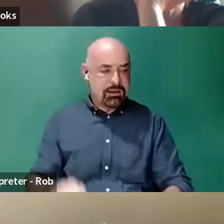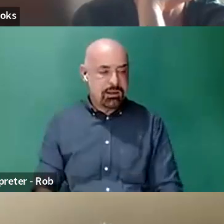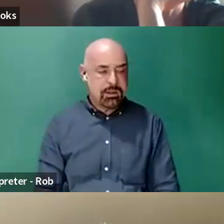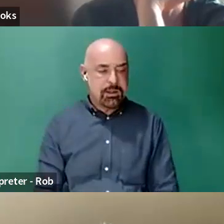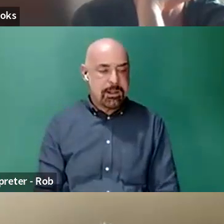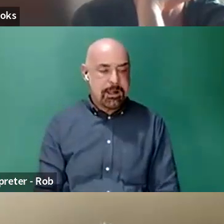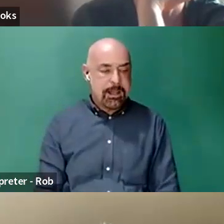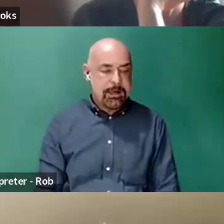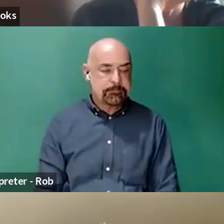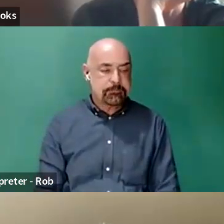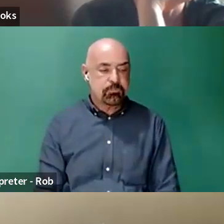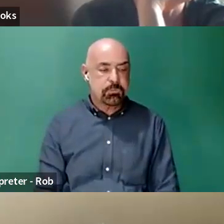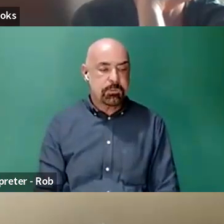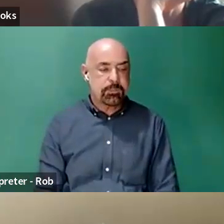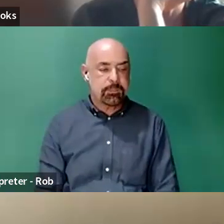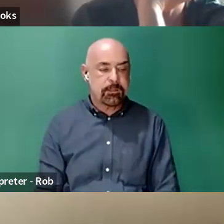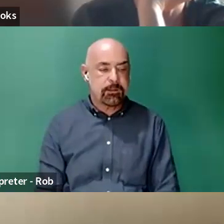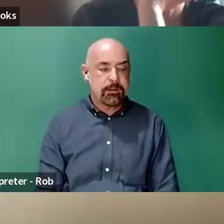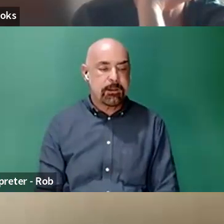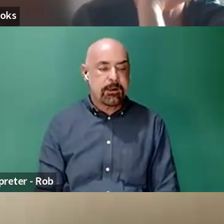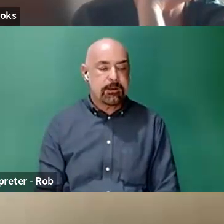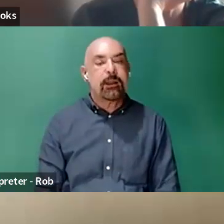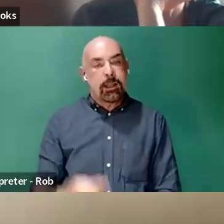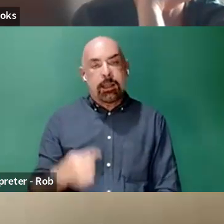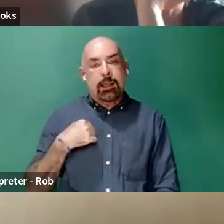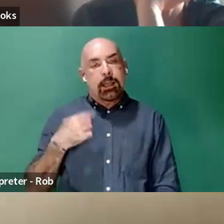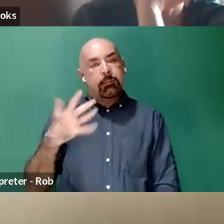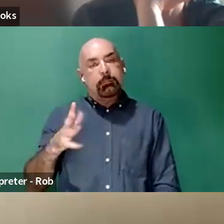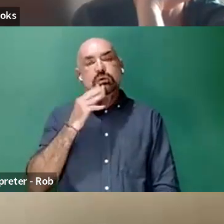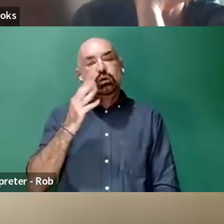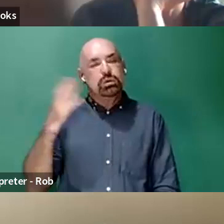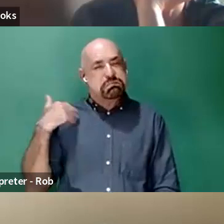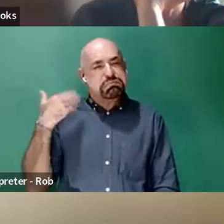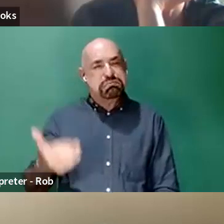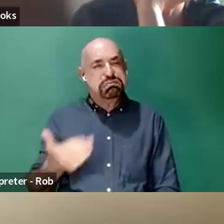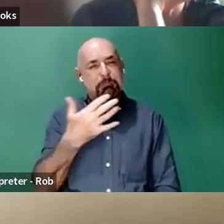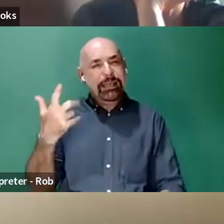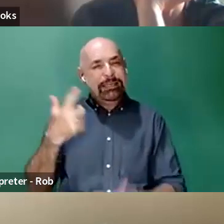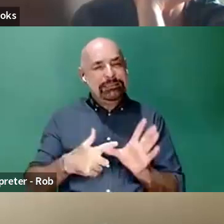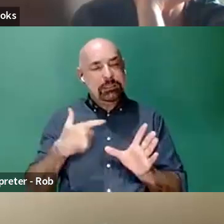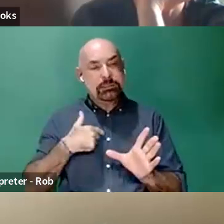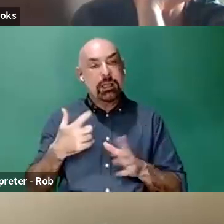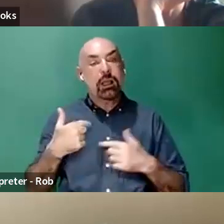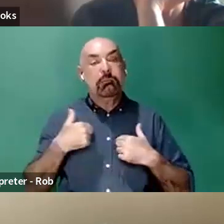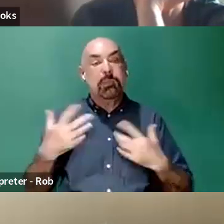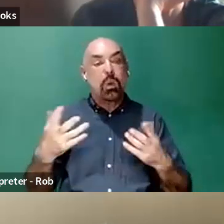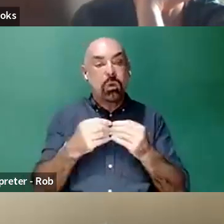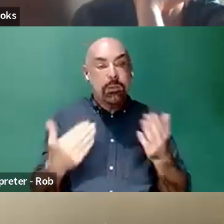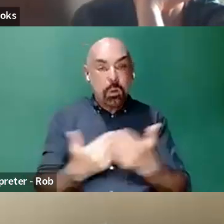I've used it for quite a lot of years and I tend to use it with people starting